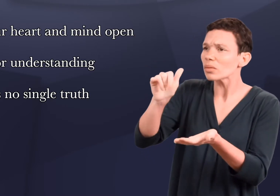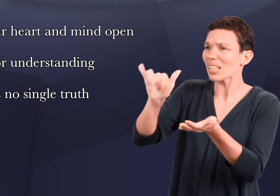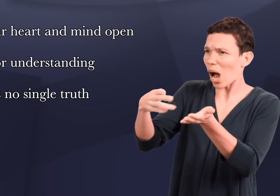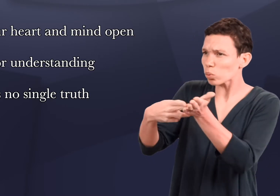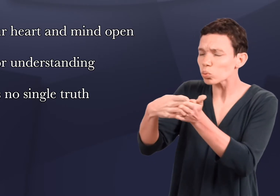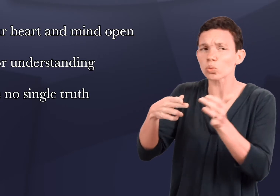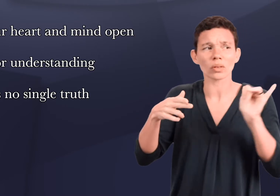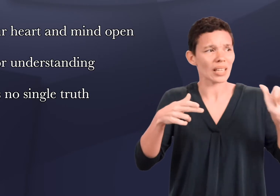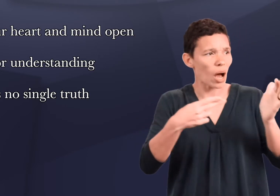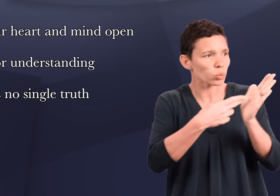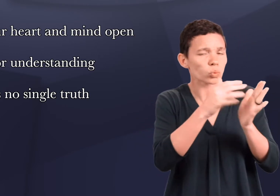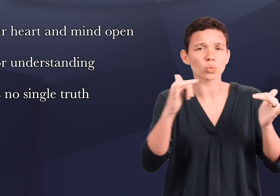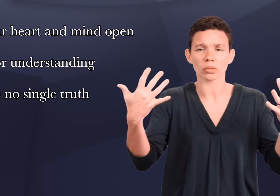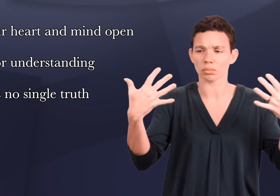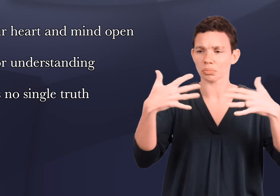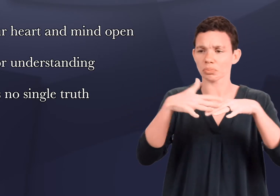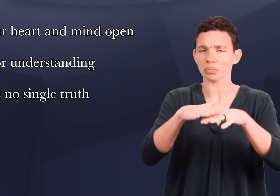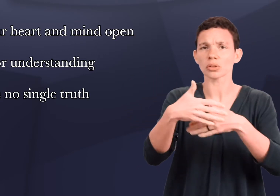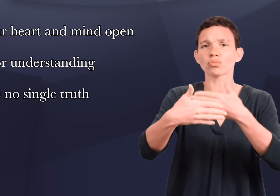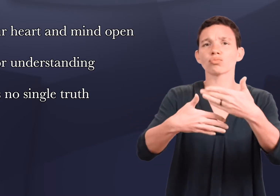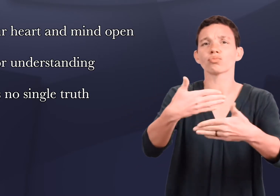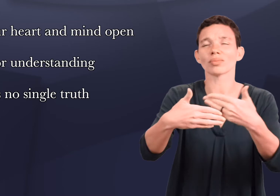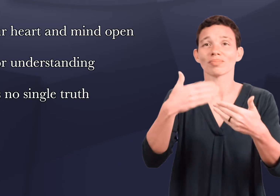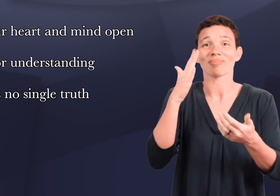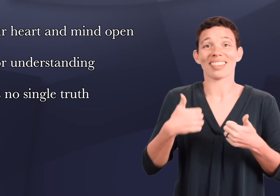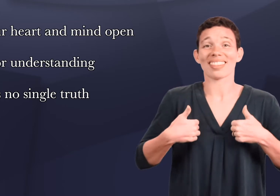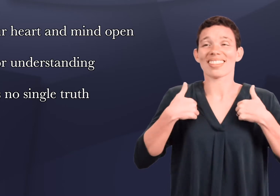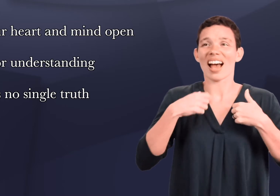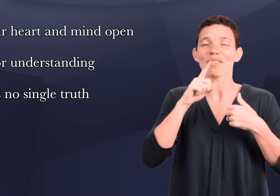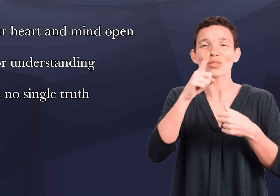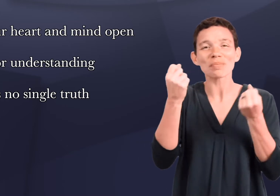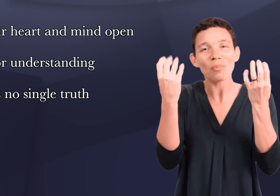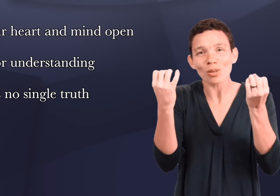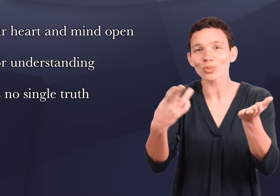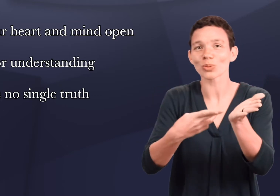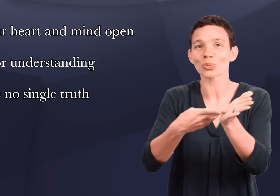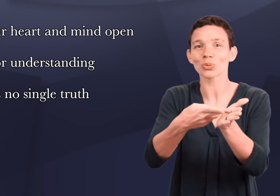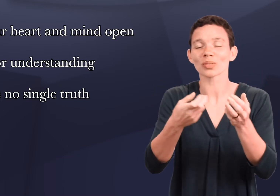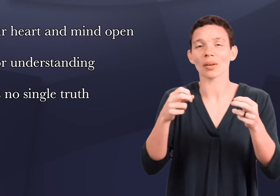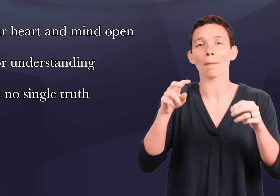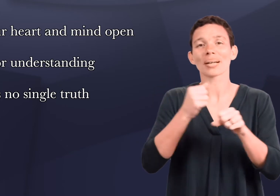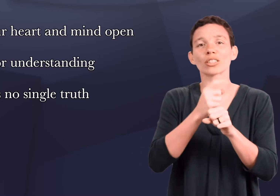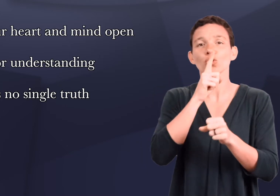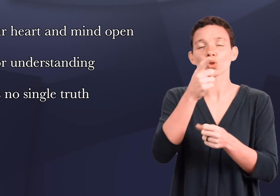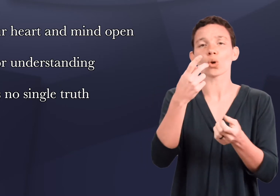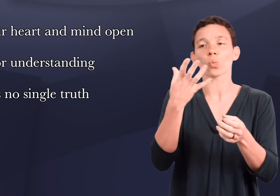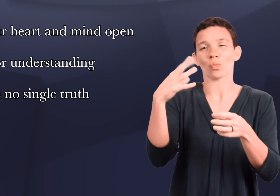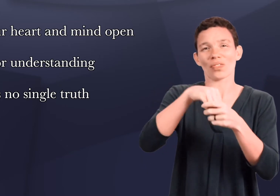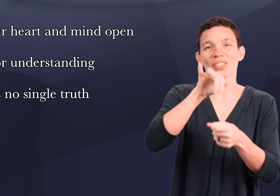It's important as we look at people's lived stories to recognize there are many truths. Life is full of multiple truths.